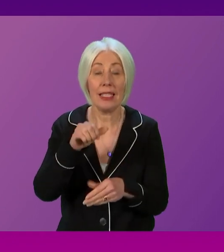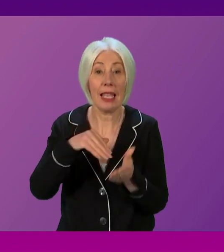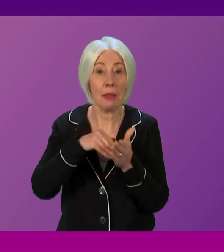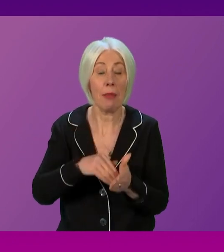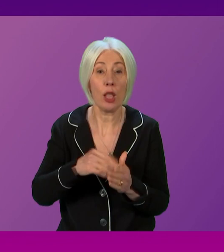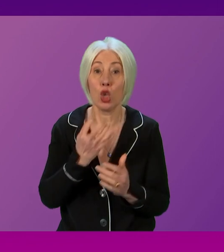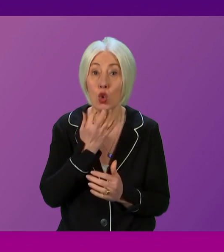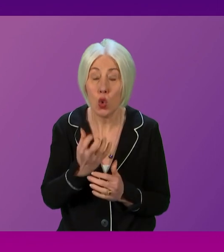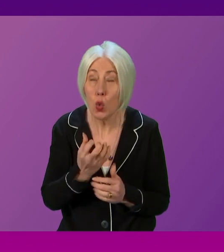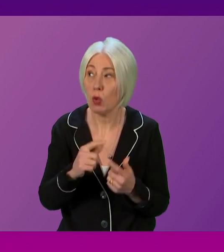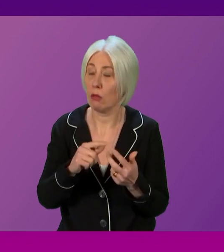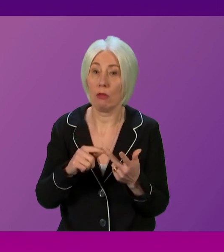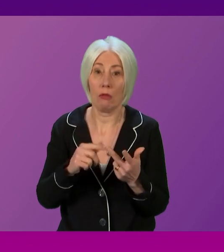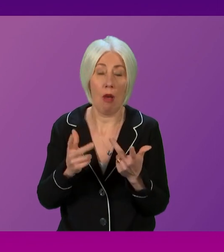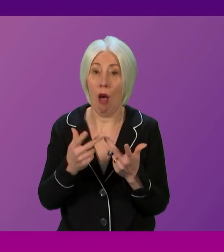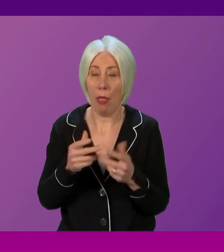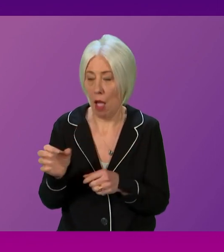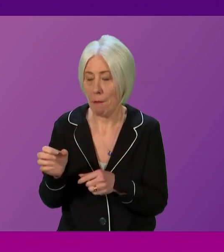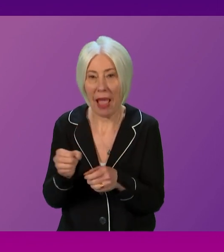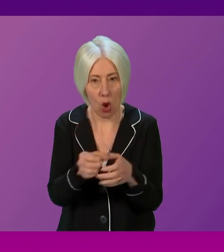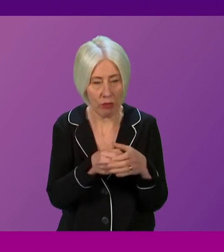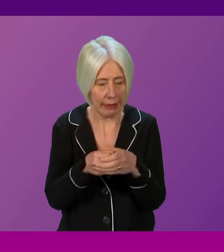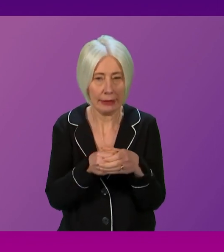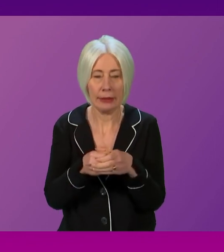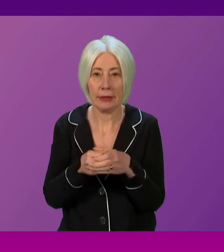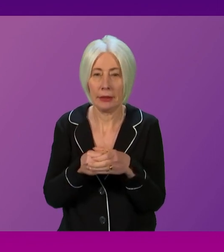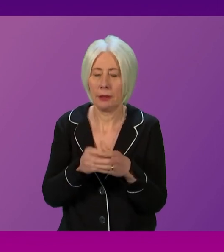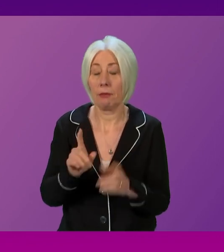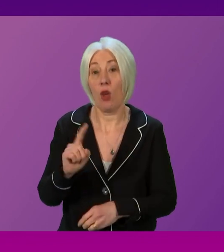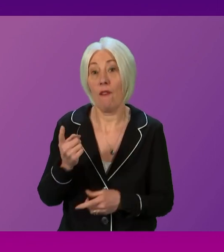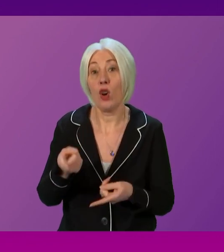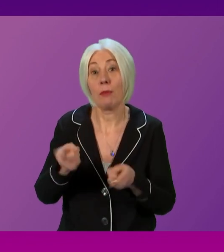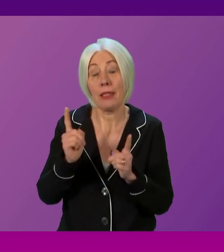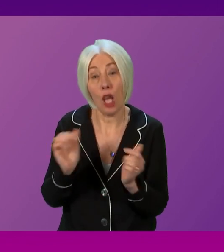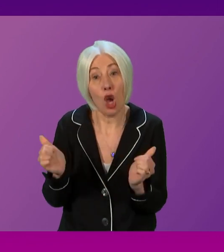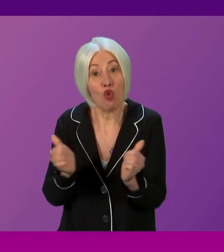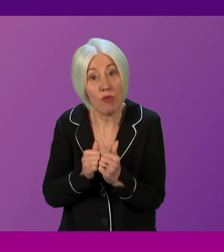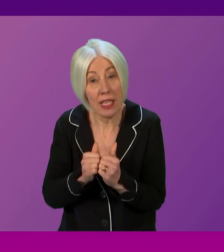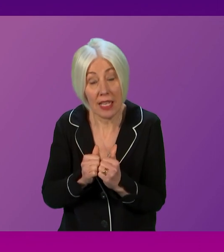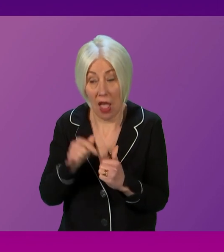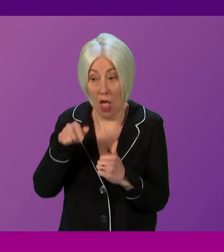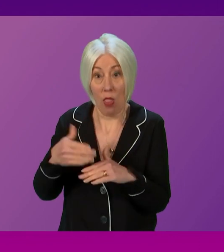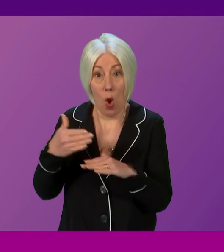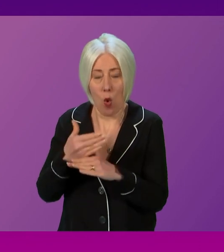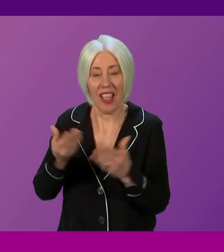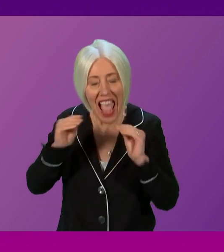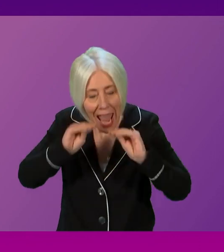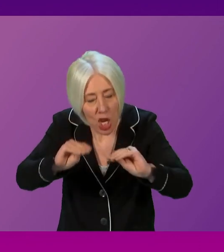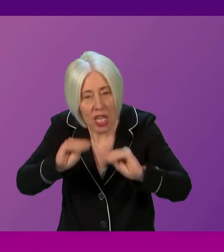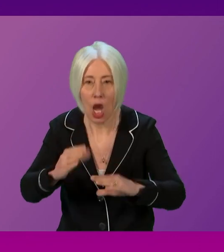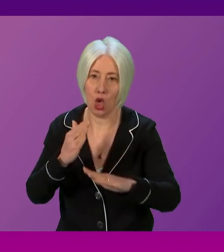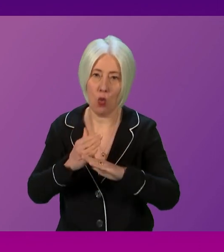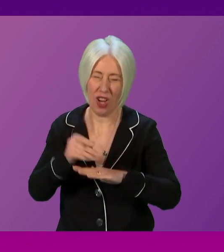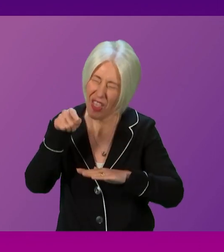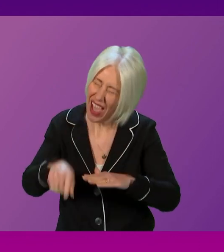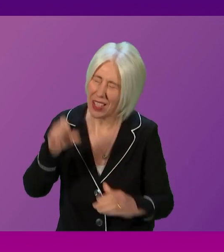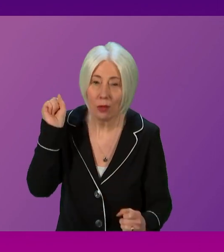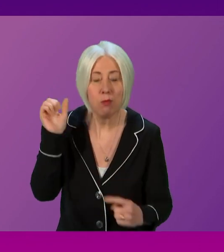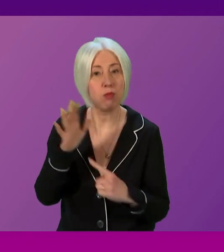many other minorities? Does she agree that that educational work is essential, so that